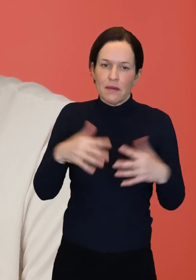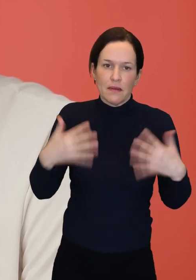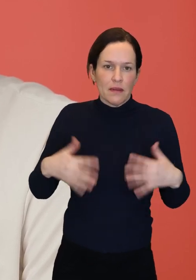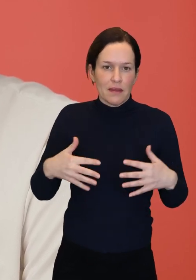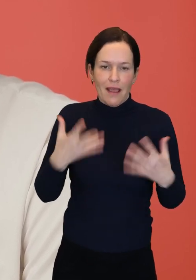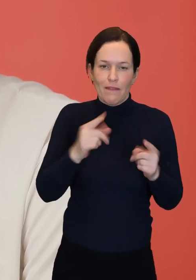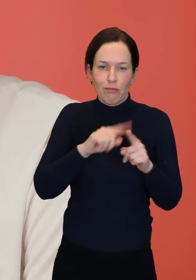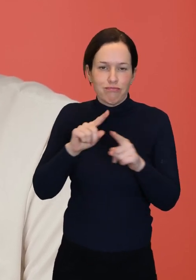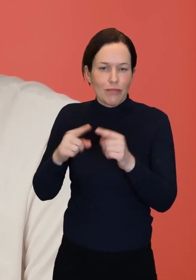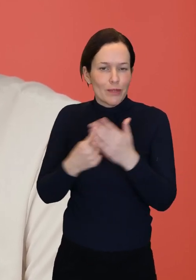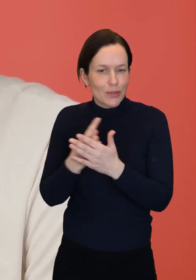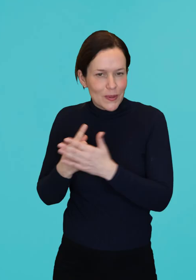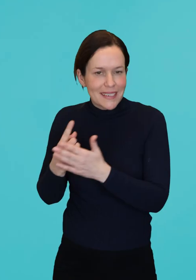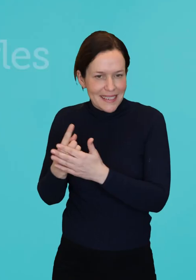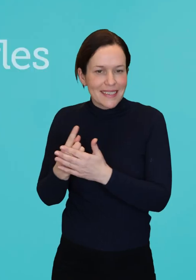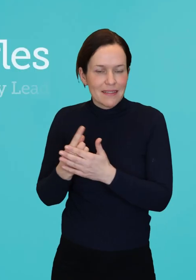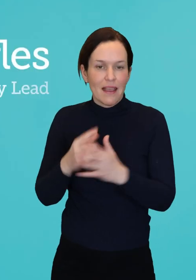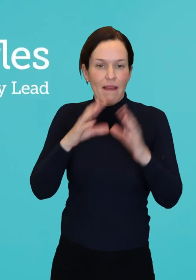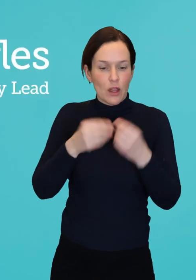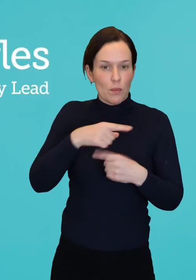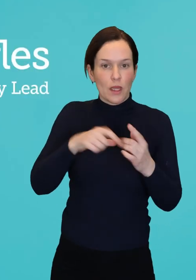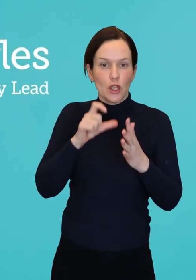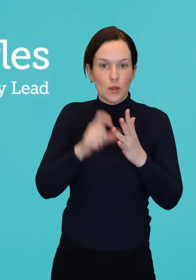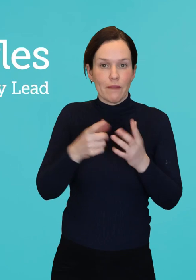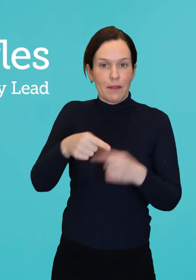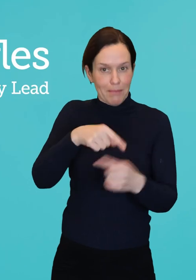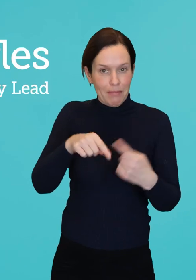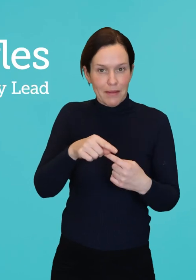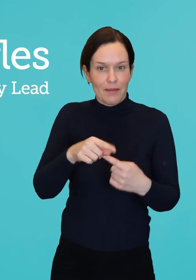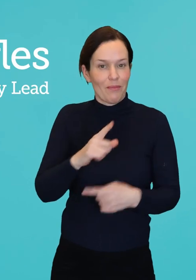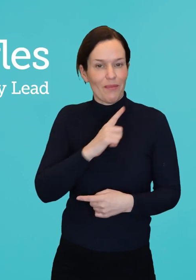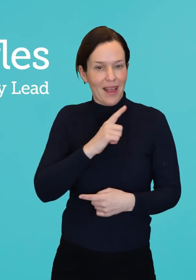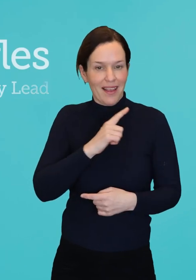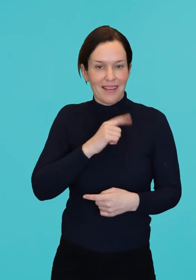There's so many different opportunities. Myles: Everything that we do is for the people, you know.